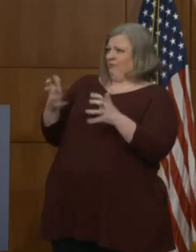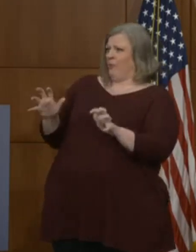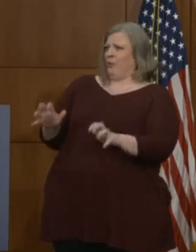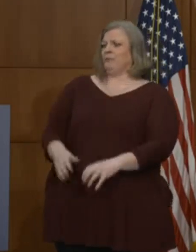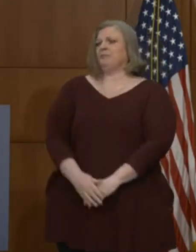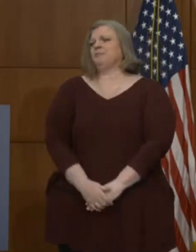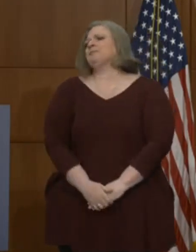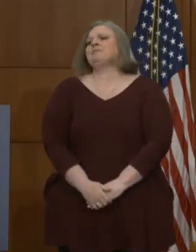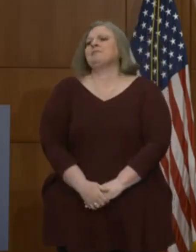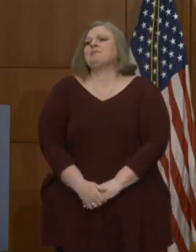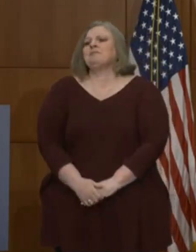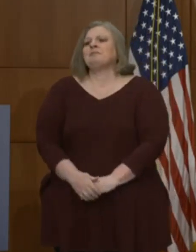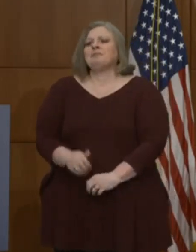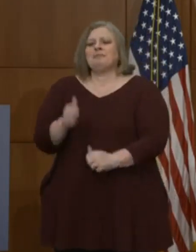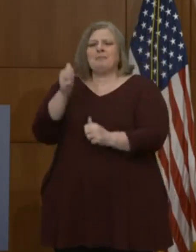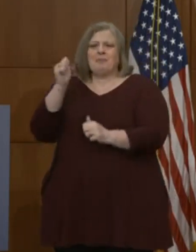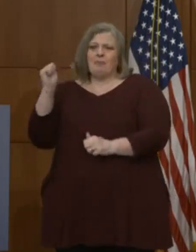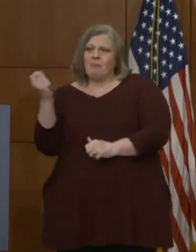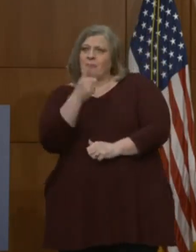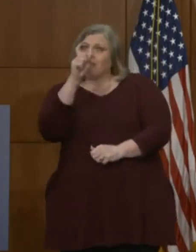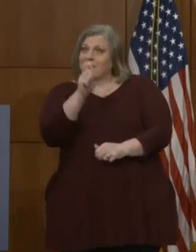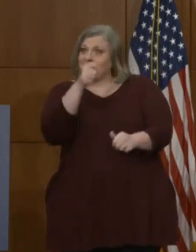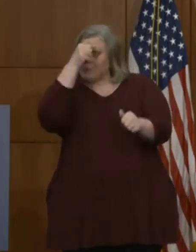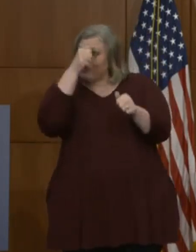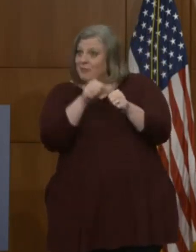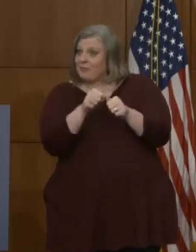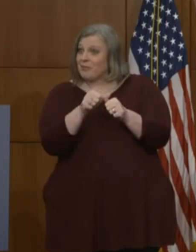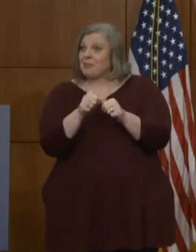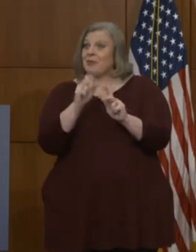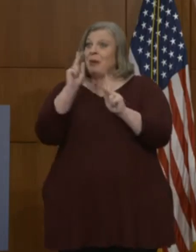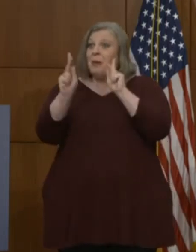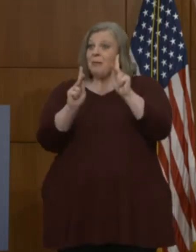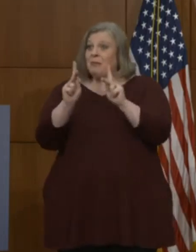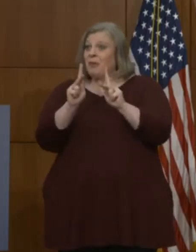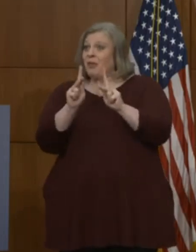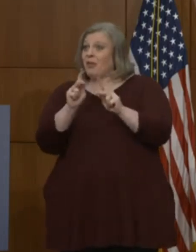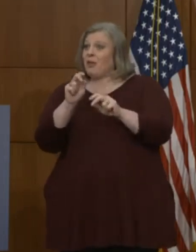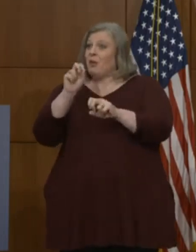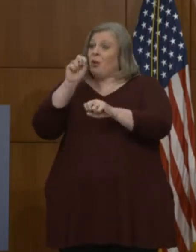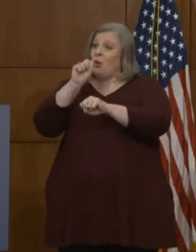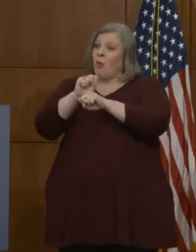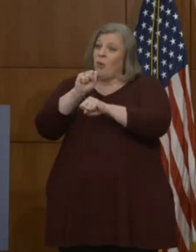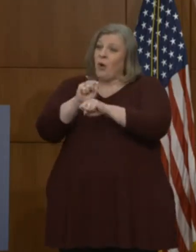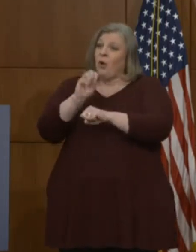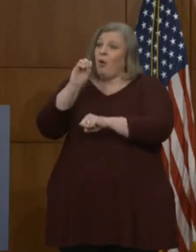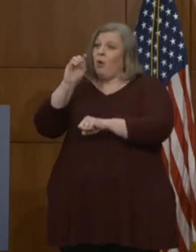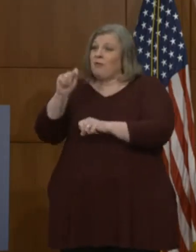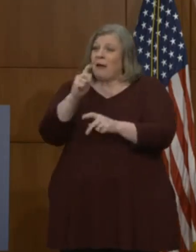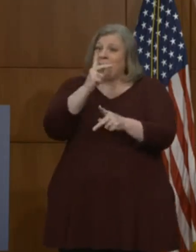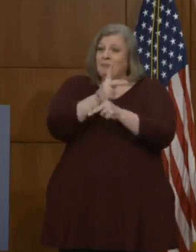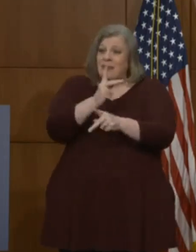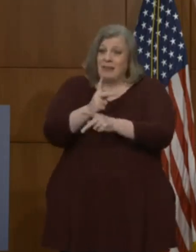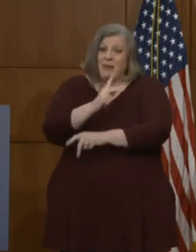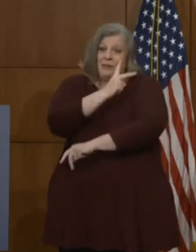THEY CAN REGAIN CONTROL OF THEIR LIVES AS THEY ONCE KNEW THEIR LIVES AS THEY ONCE KNEW THEM. AND EVERYONE NEEDS TO THEM. AND EVERYONE NEEDS TO REMEMBER THAT A LOT OF PEOPLE. REMEMBER THAT A LOT OF PEOPLE. ARE WORKING OVERTIME TAKING